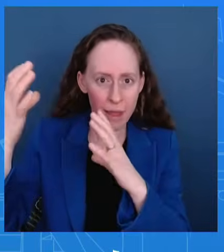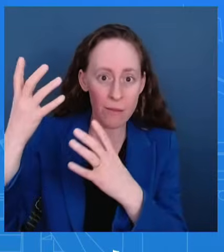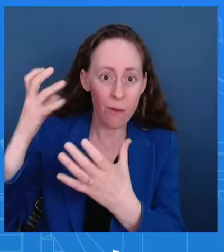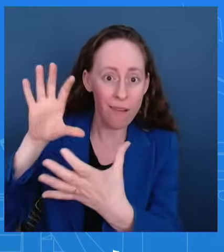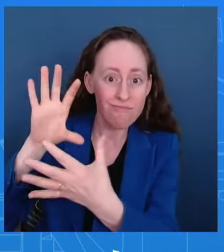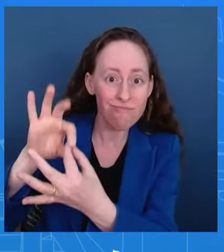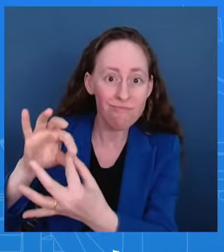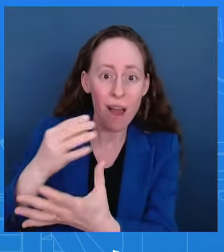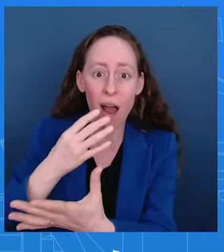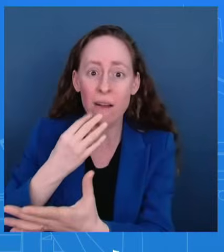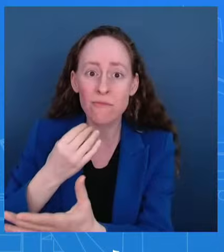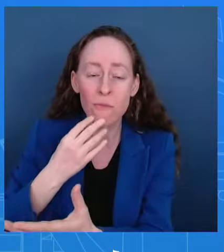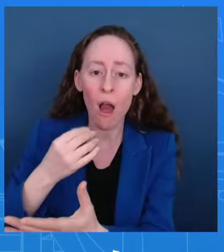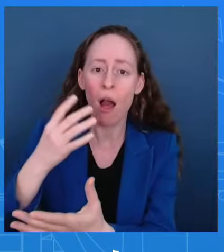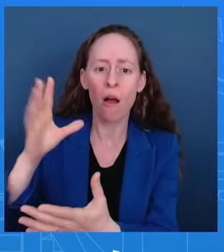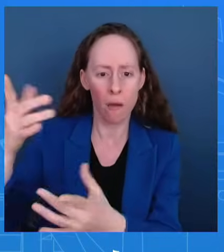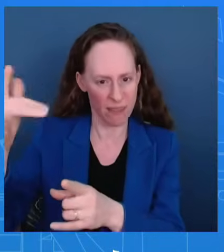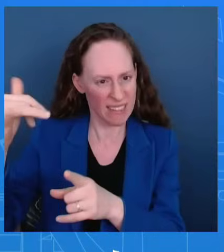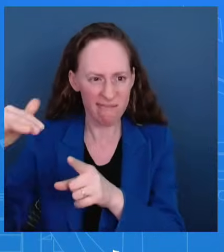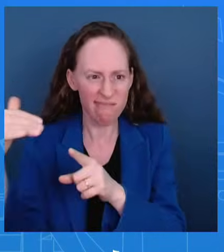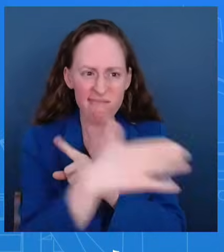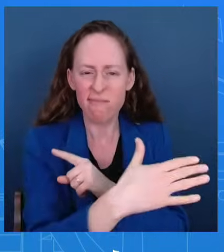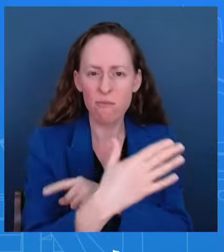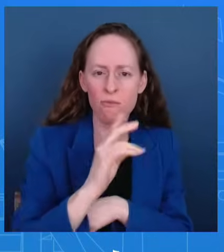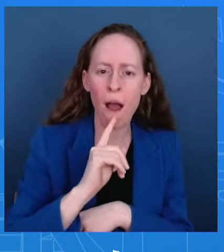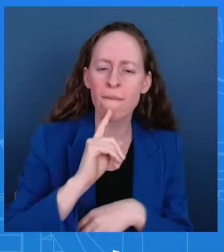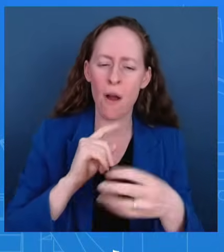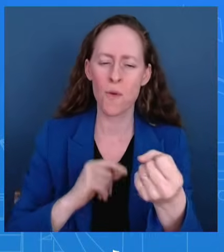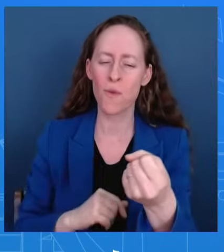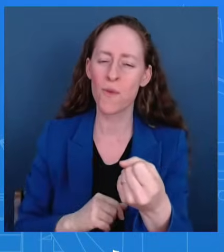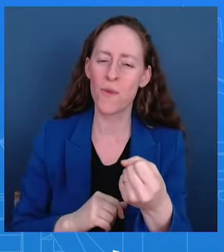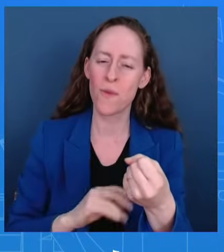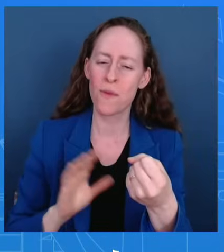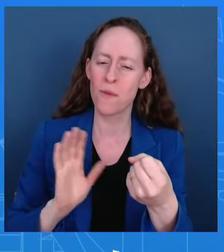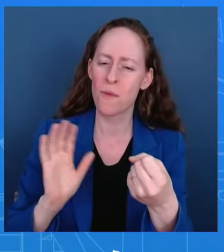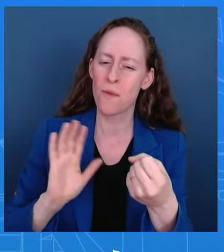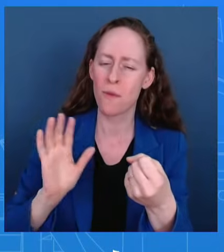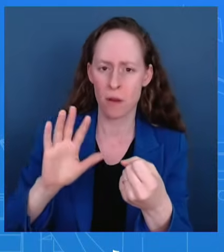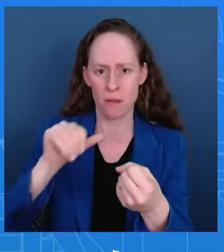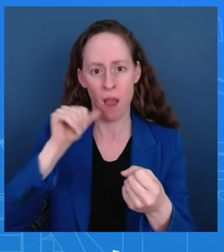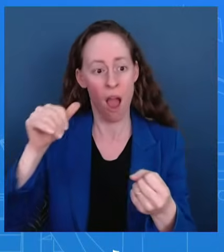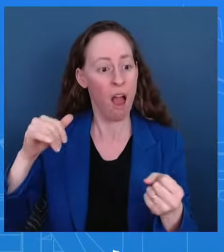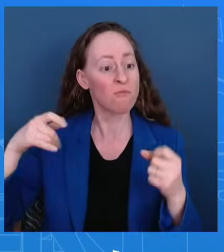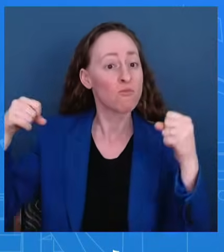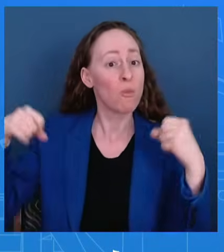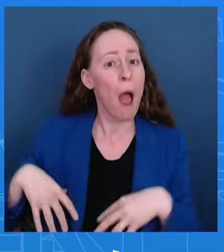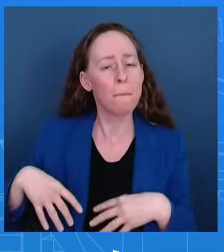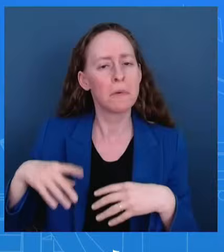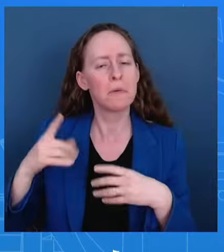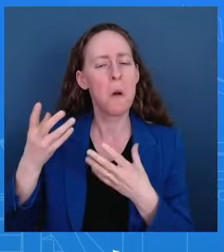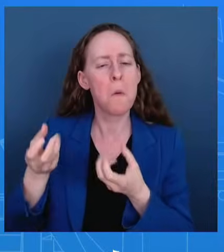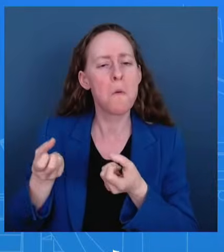Just -- there was a pause put in place on a -- on a shipment of 2,000-pound bombs,